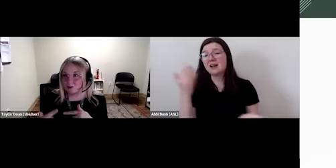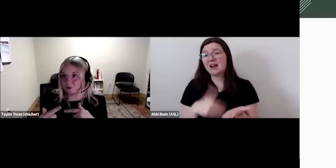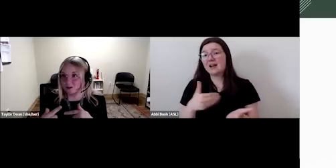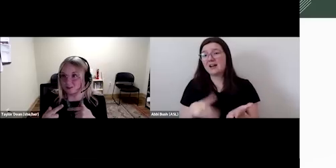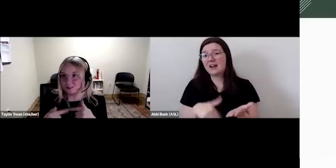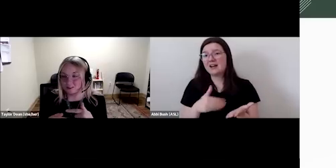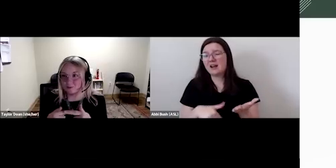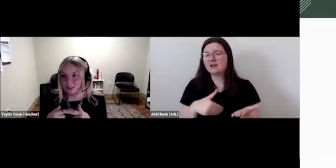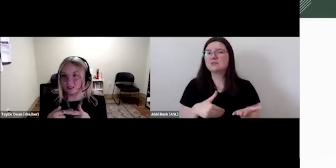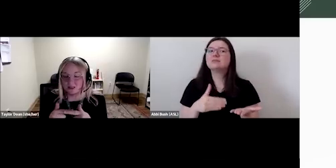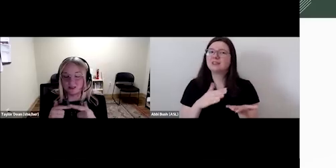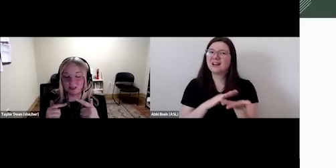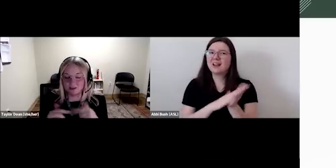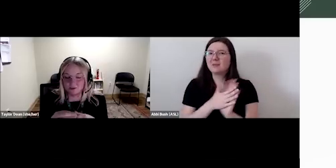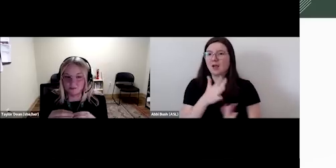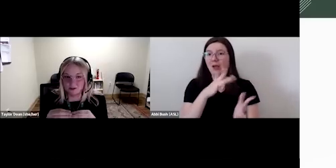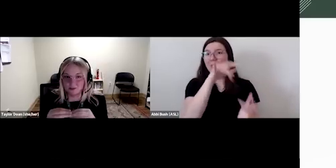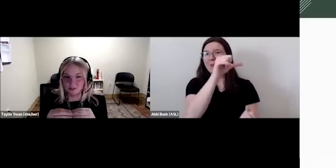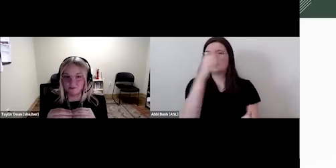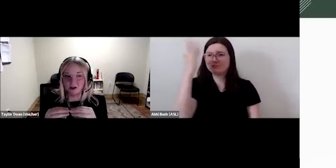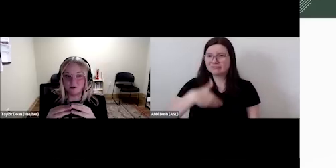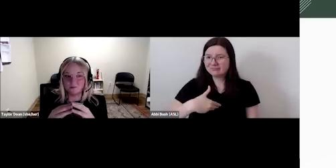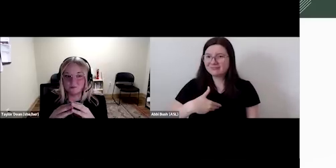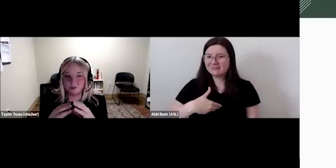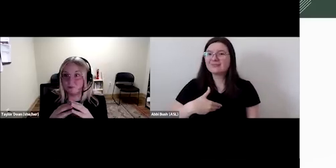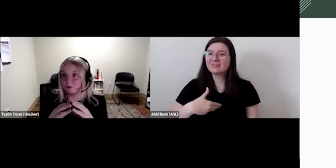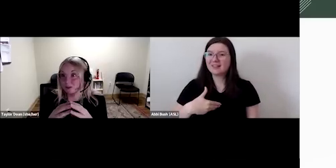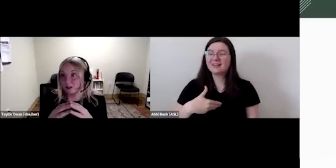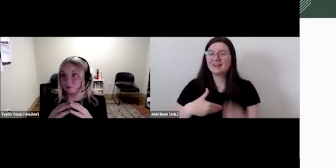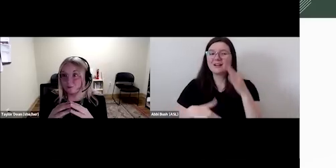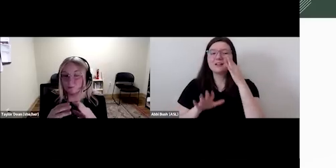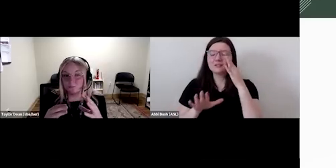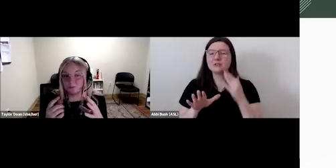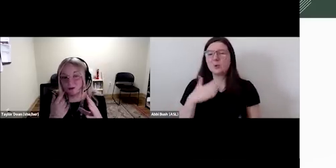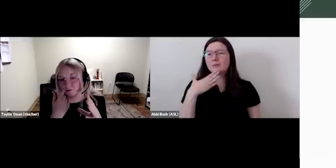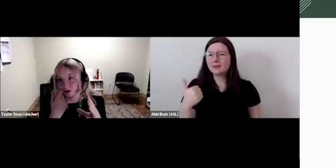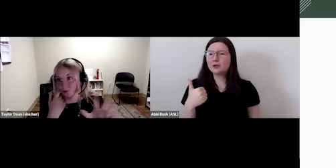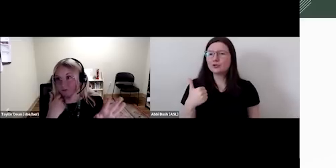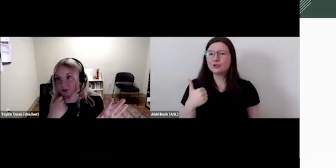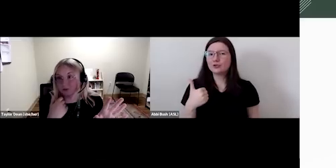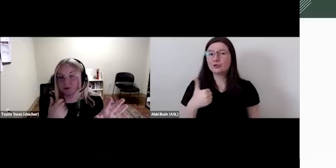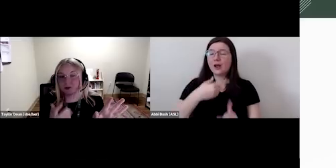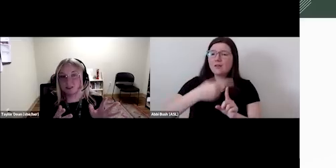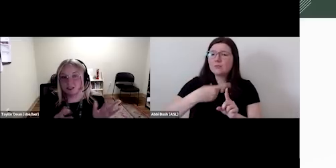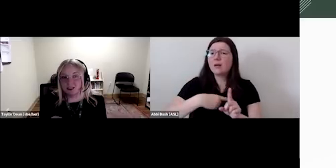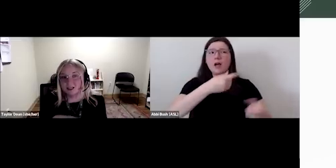how their space needs to be is going to be a big, be really helpful for our more visual folks.